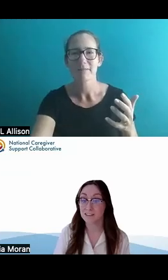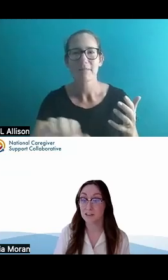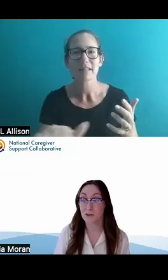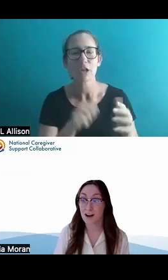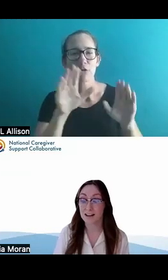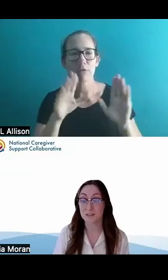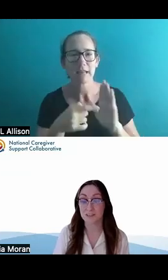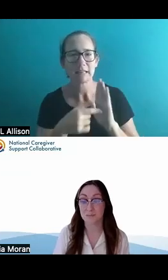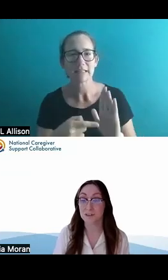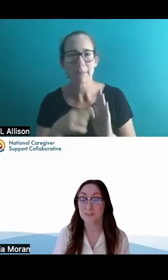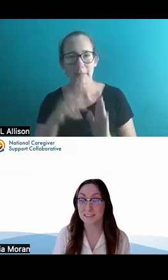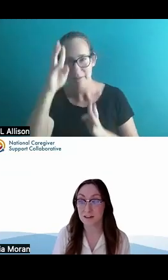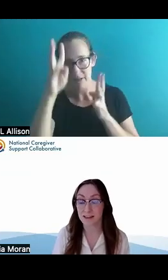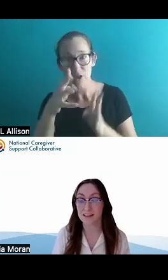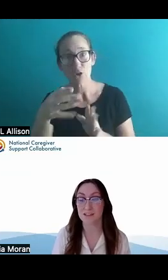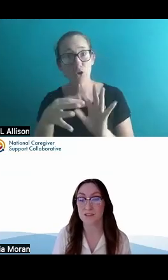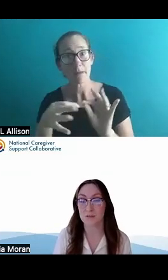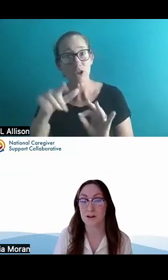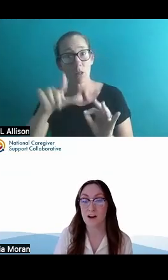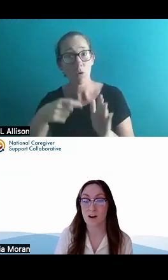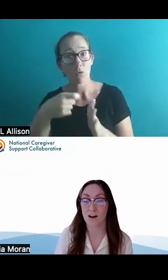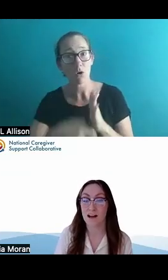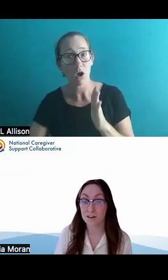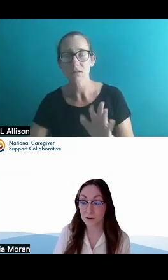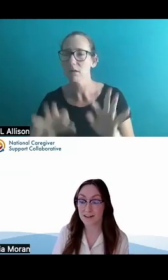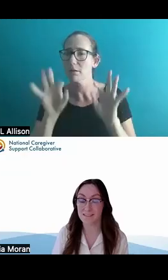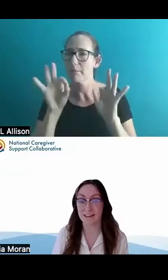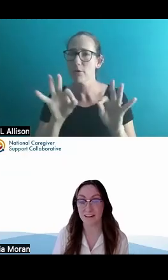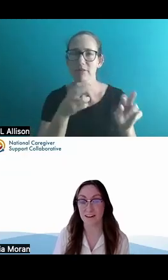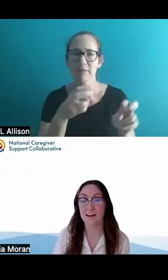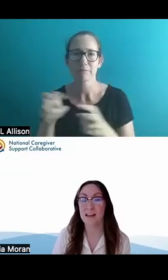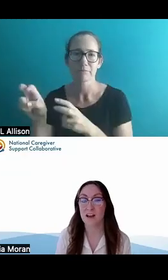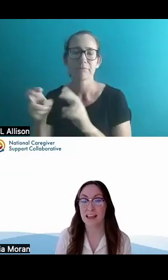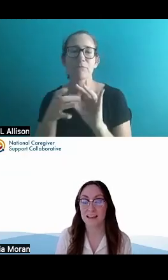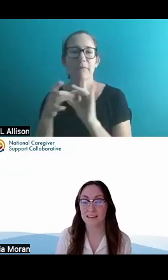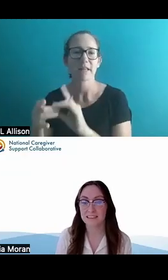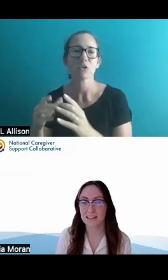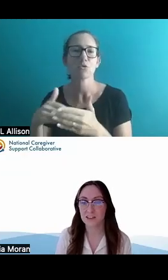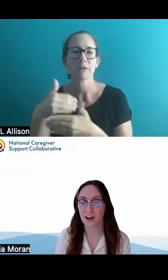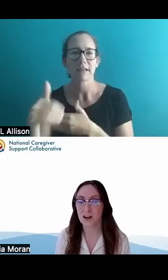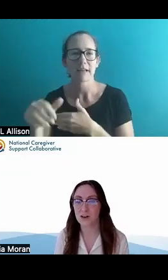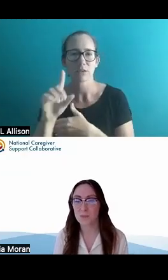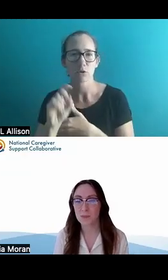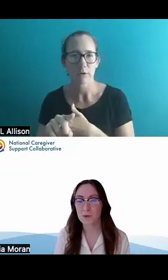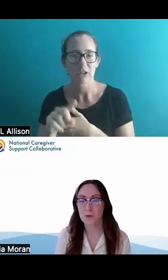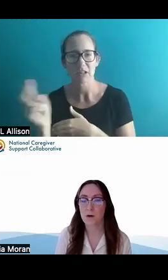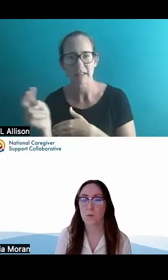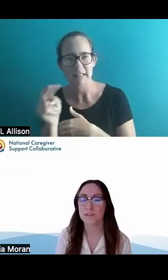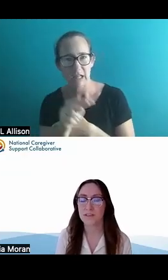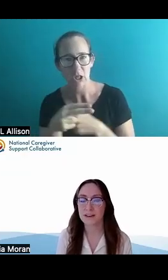low cost, which is a perfect segue into our other question here. Let's take a look. So the